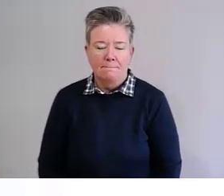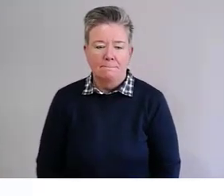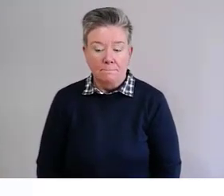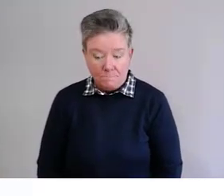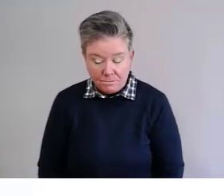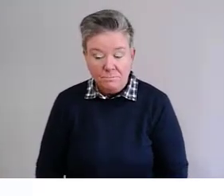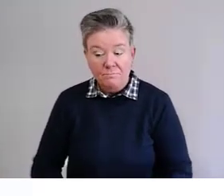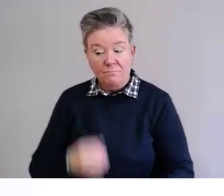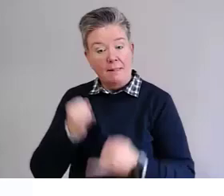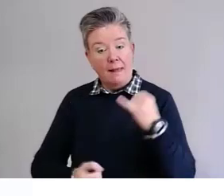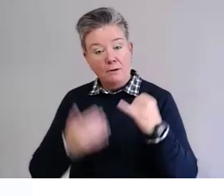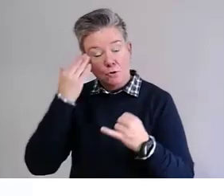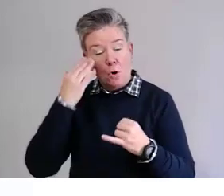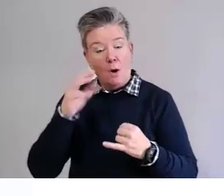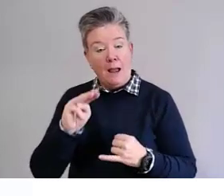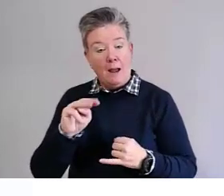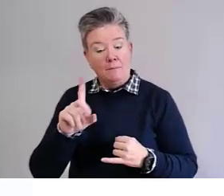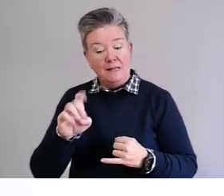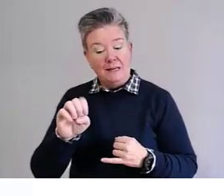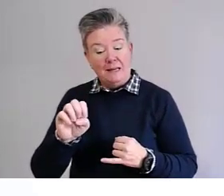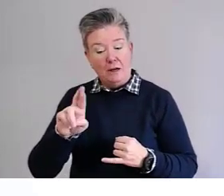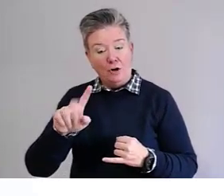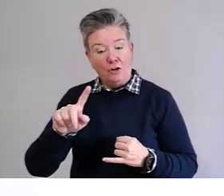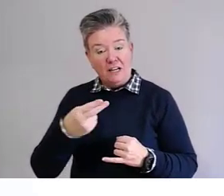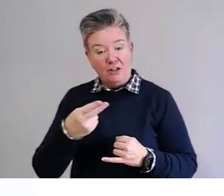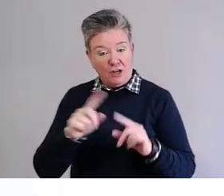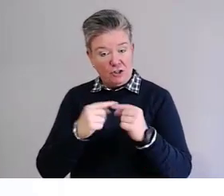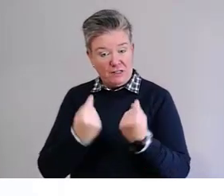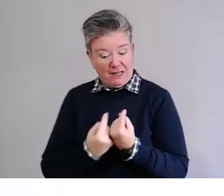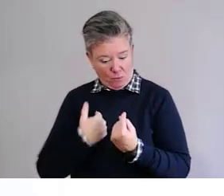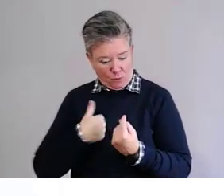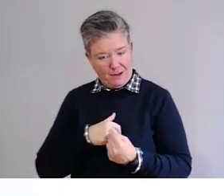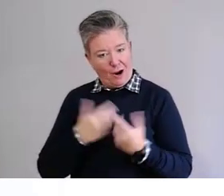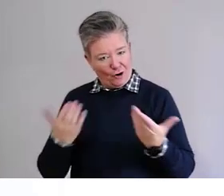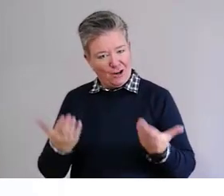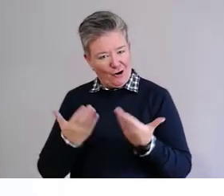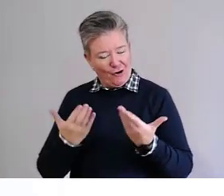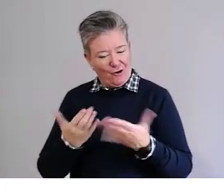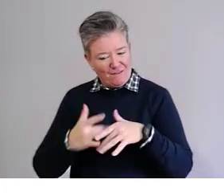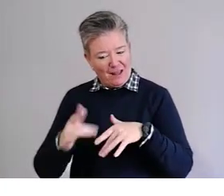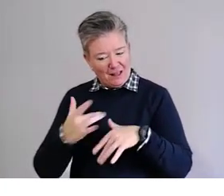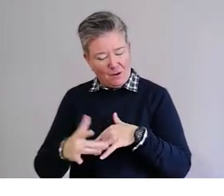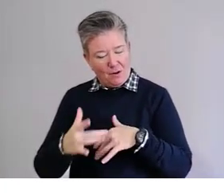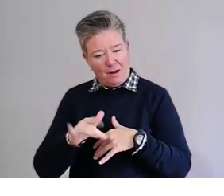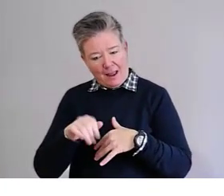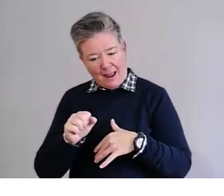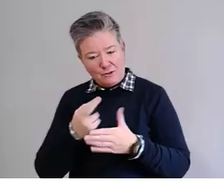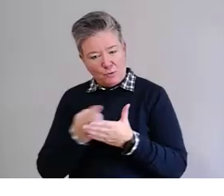Lastly, know that the MDE RDHH team is here and available as a resource to you.